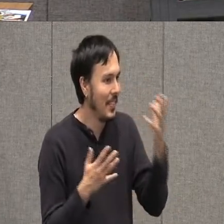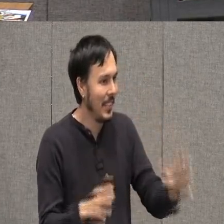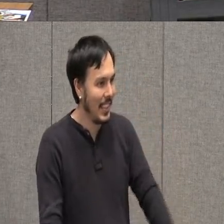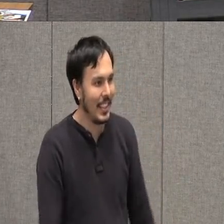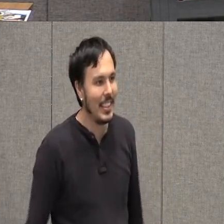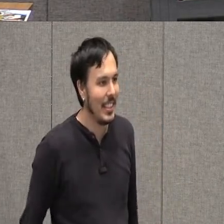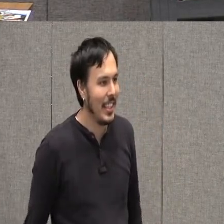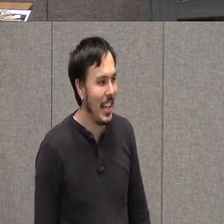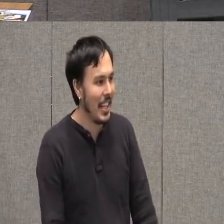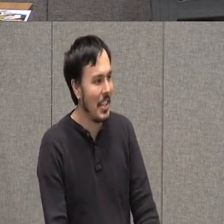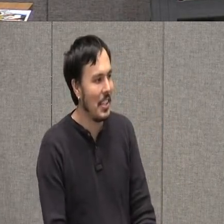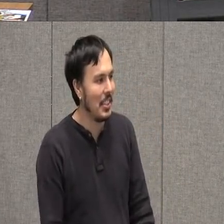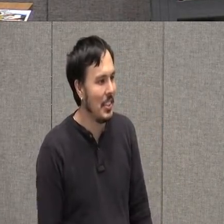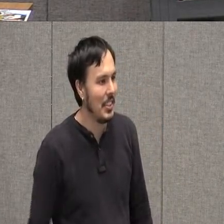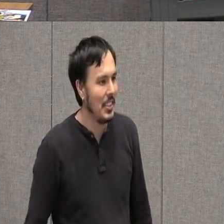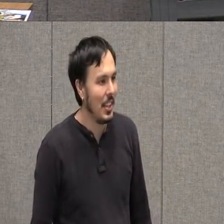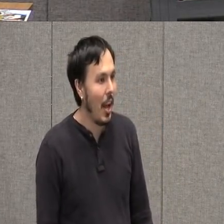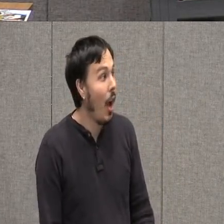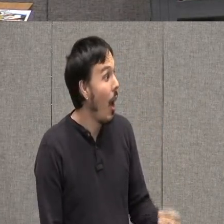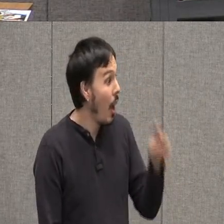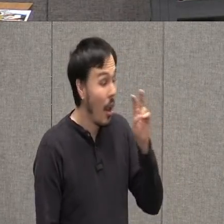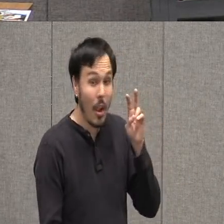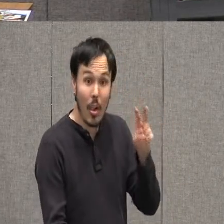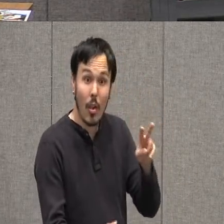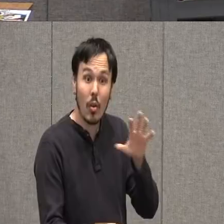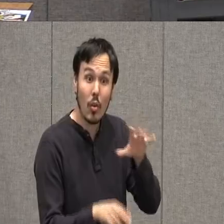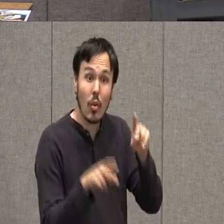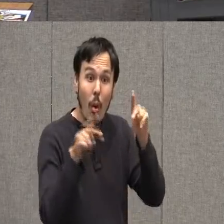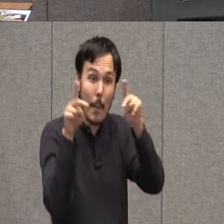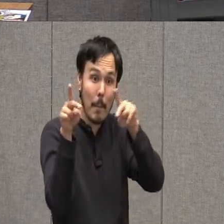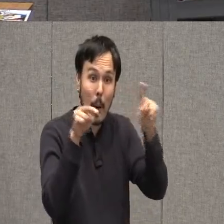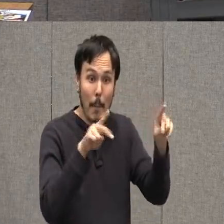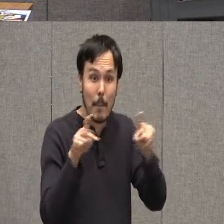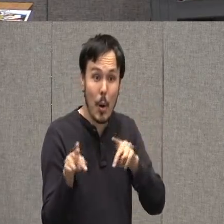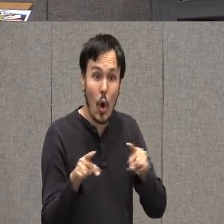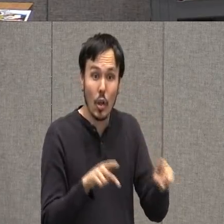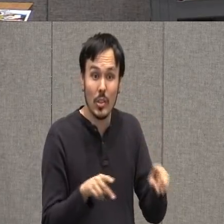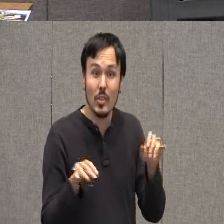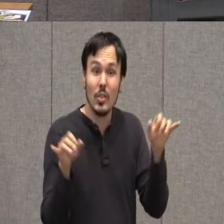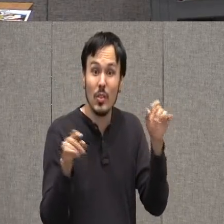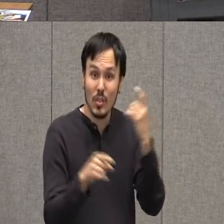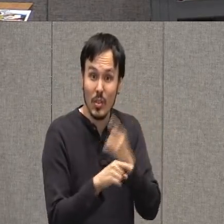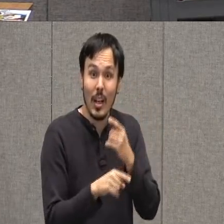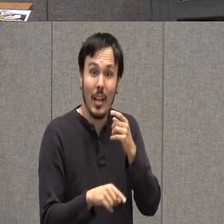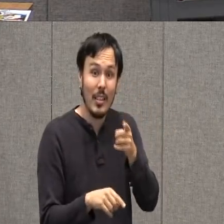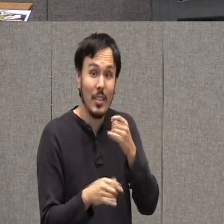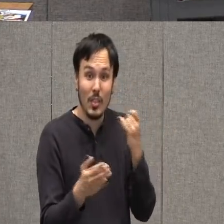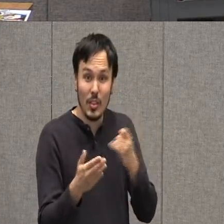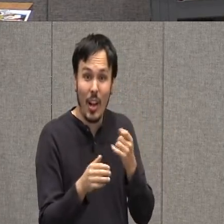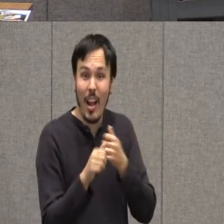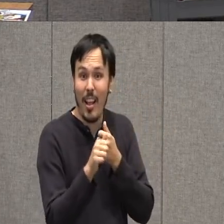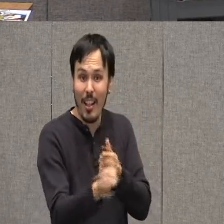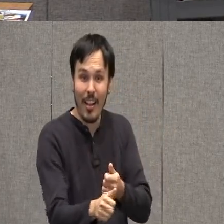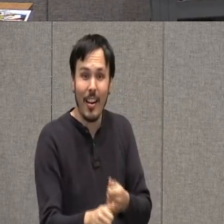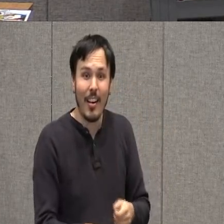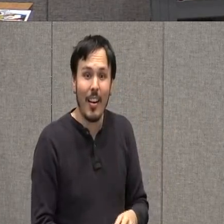Let's see! Look, your proportions are super right even though you didn't draw the lines! Oh, good! [Potter] Cool, look at that!